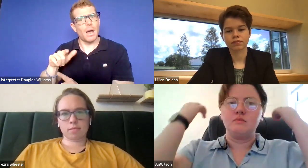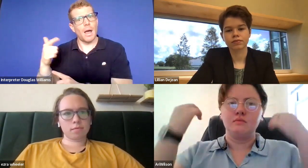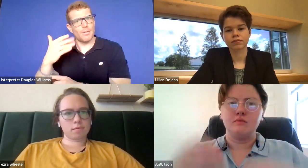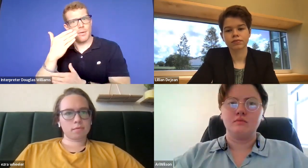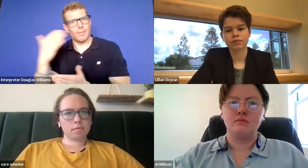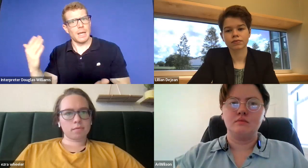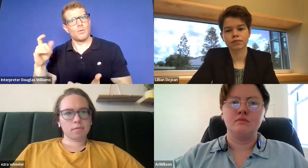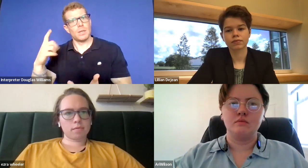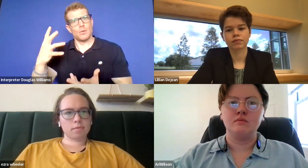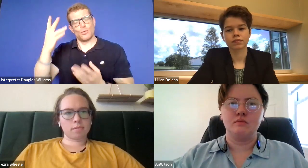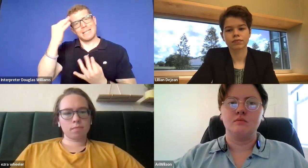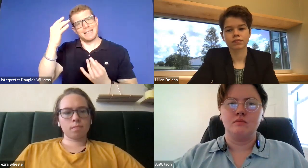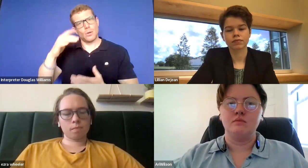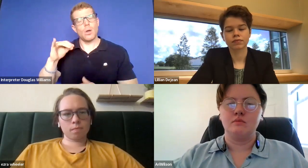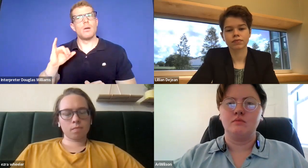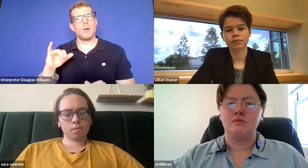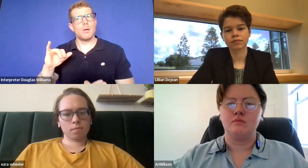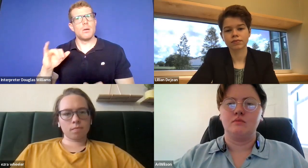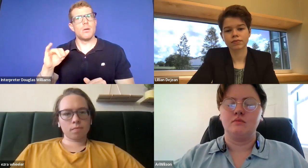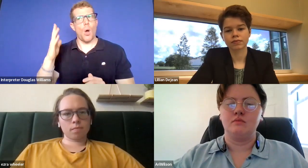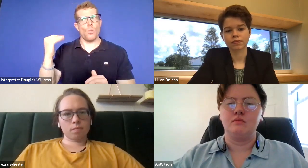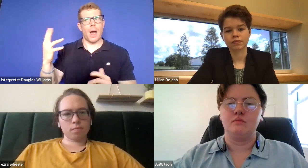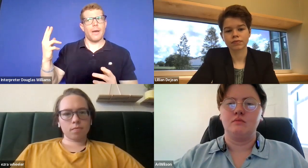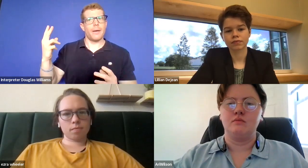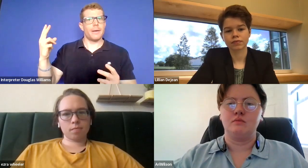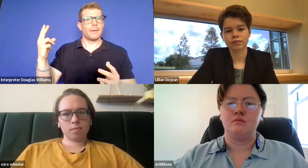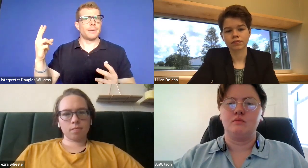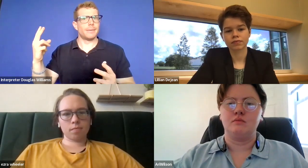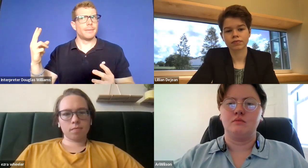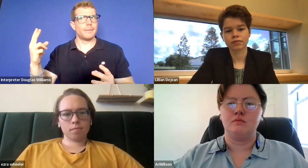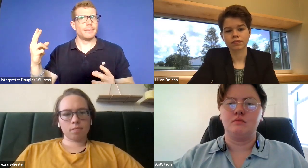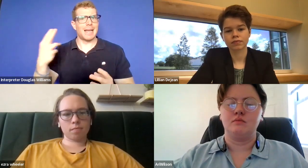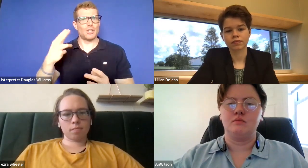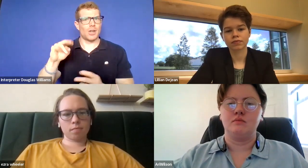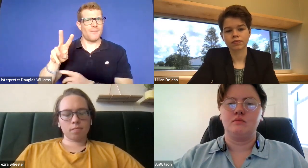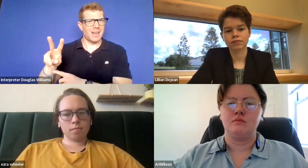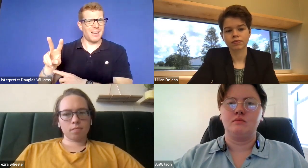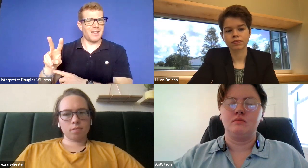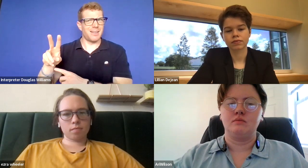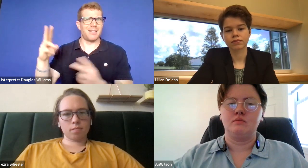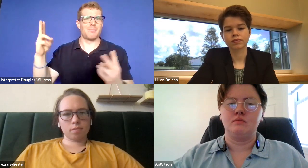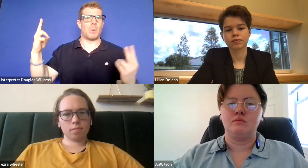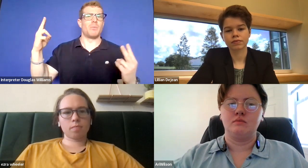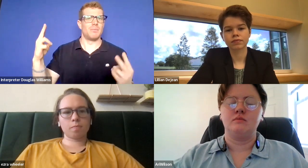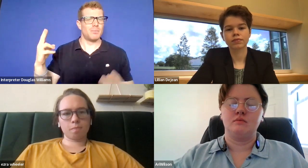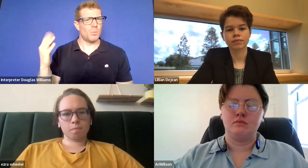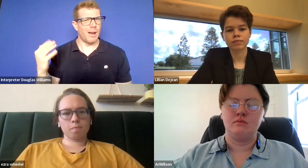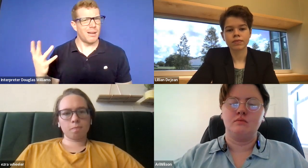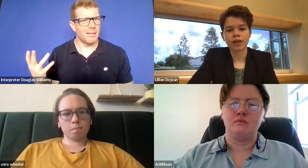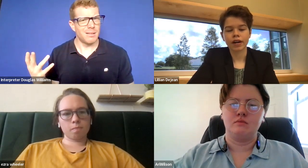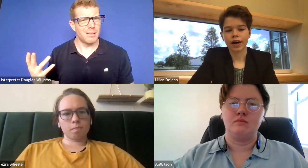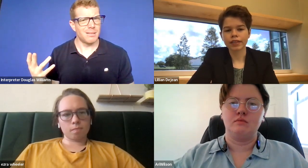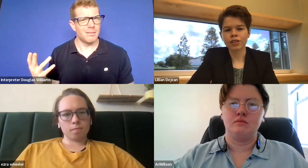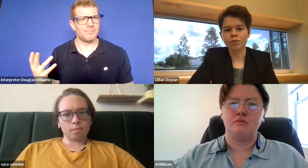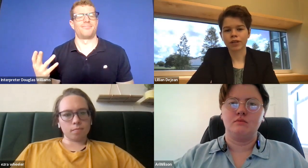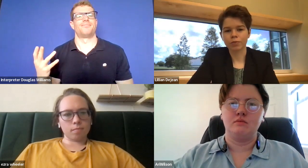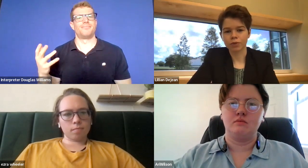Why why is that? Why is it looked at as why is it still stigmatizing even for people living with Hiv?